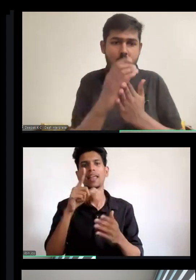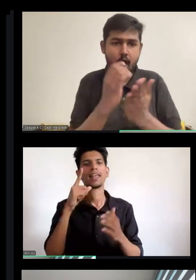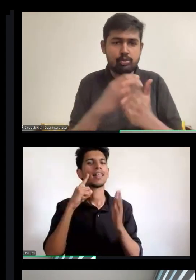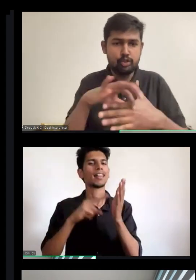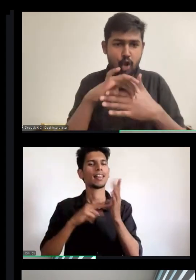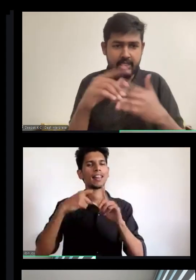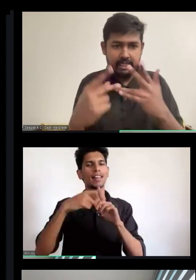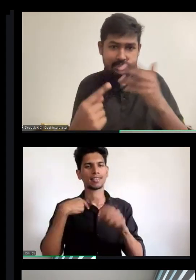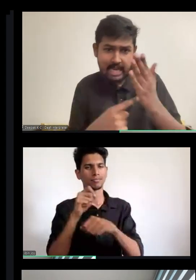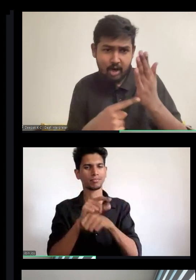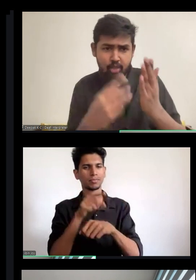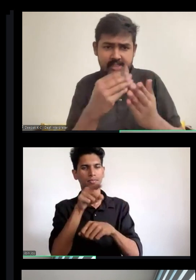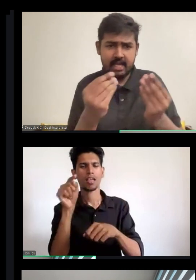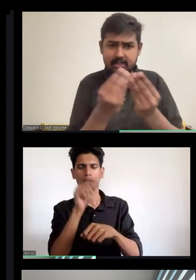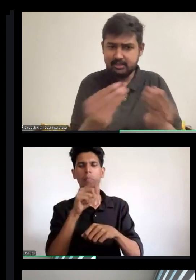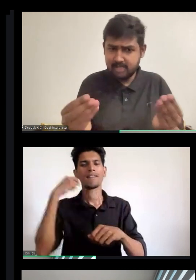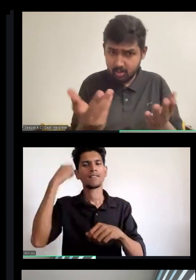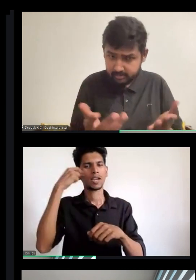framework is. You could also connect with her on LinkedIn.